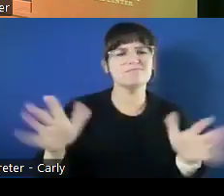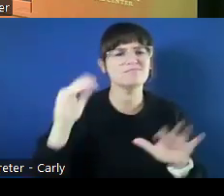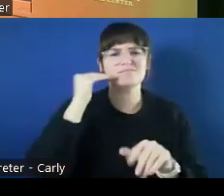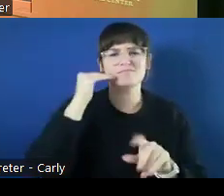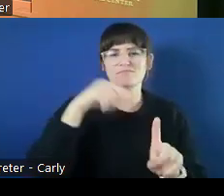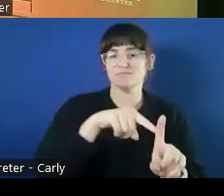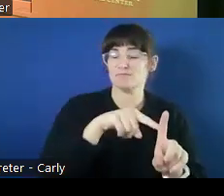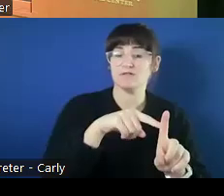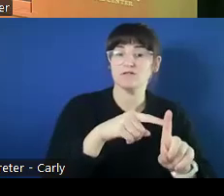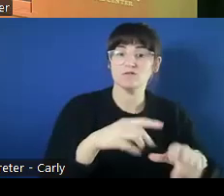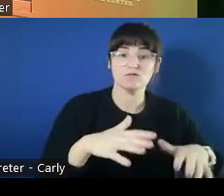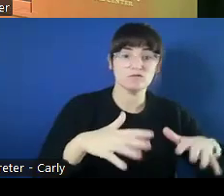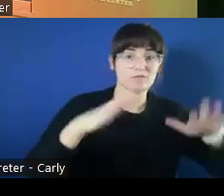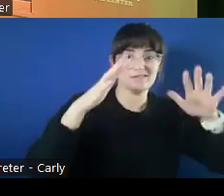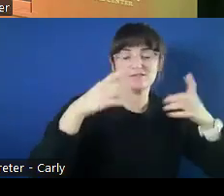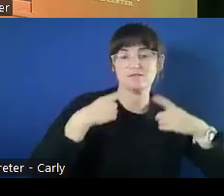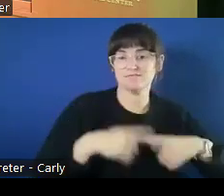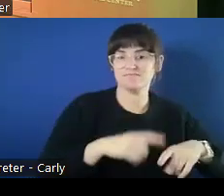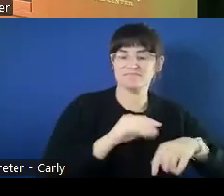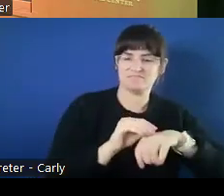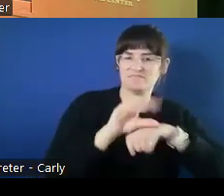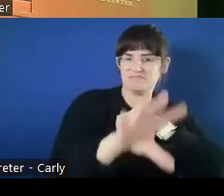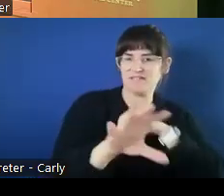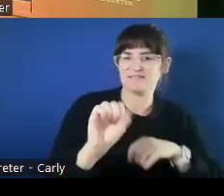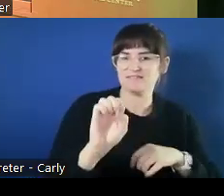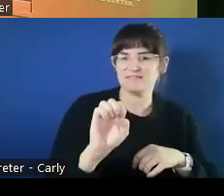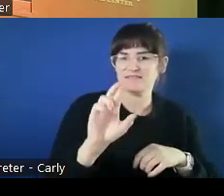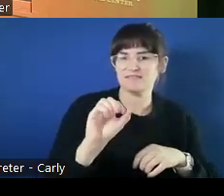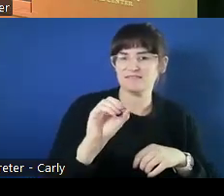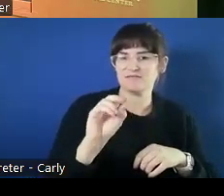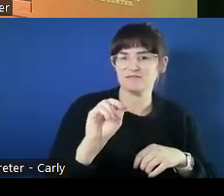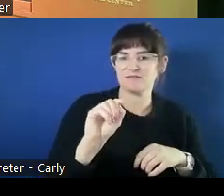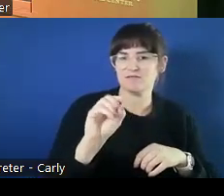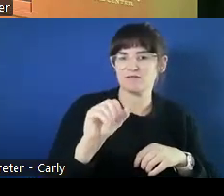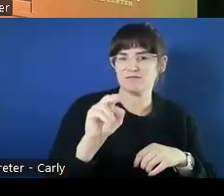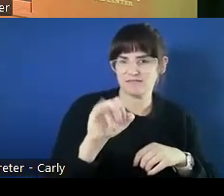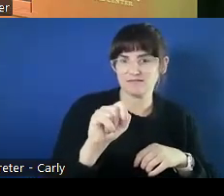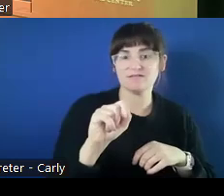and anxiety both affect serotonin and that there are also serotonin receptors on platelets and